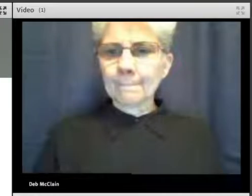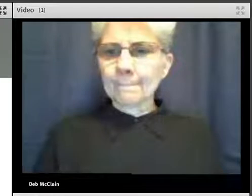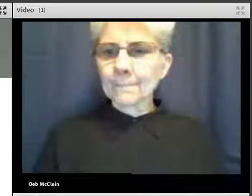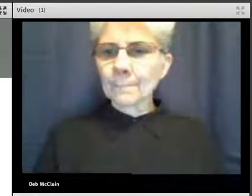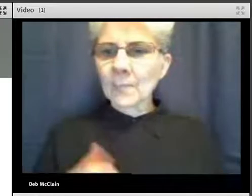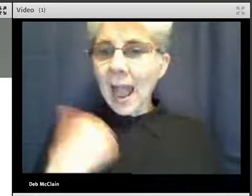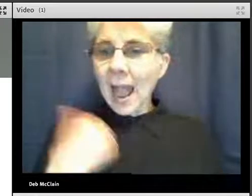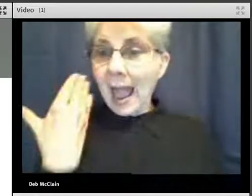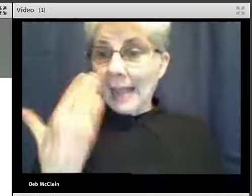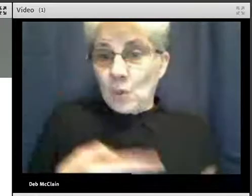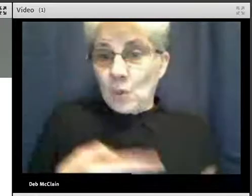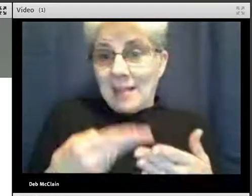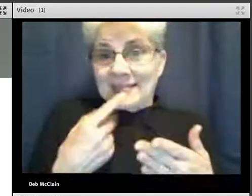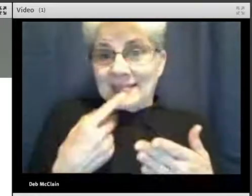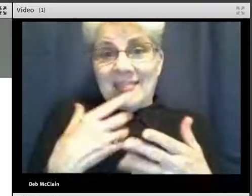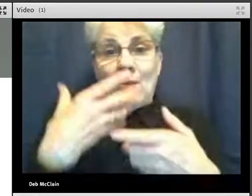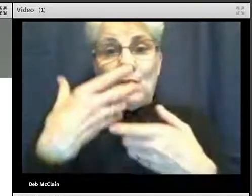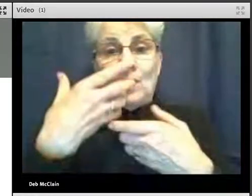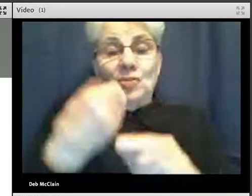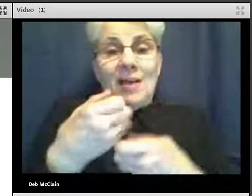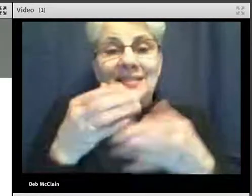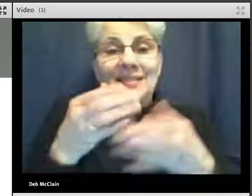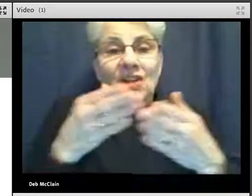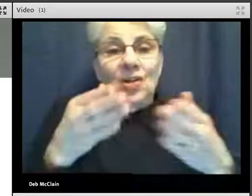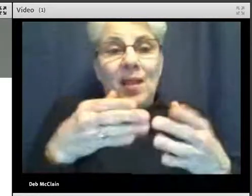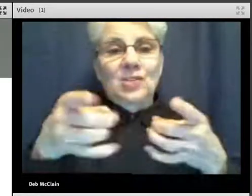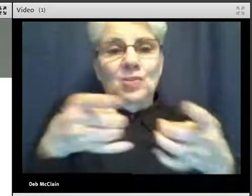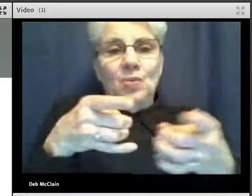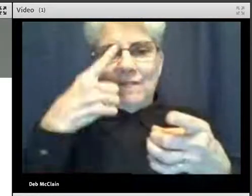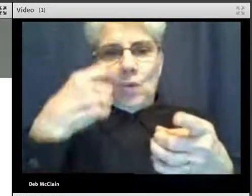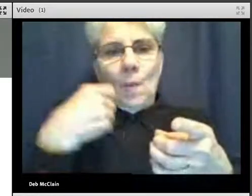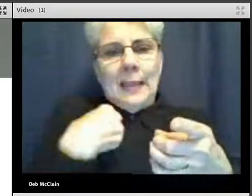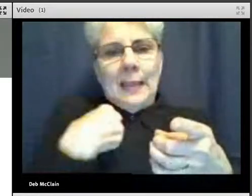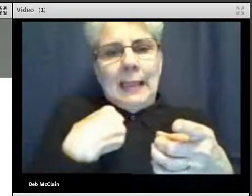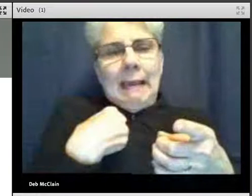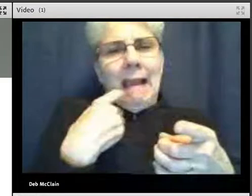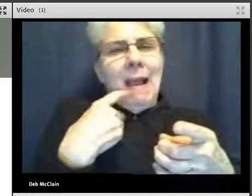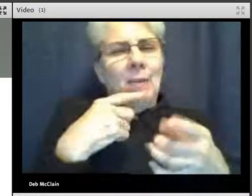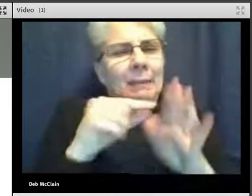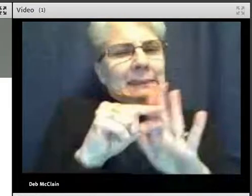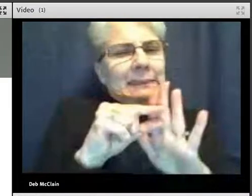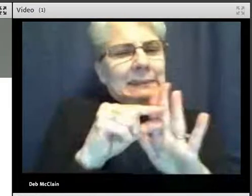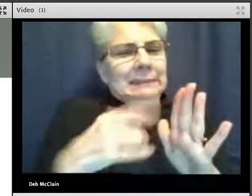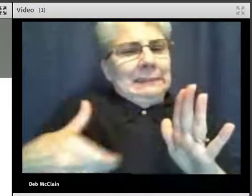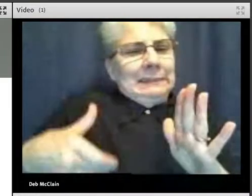I don't honestly know that I would trust the generated description for me. I would be very skeptical about that.